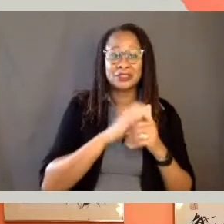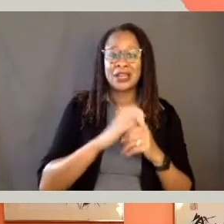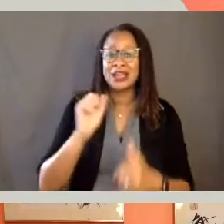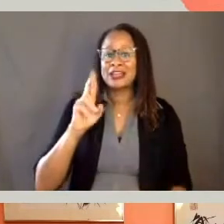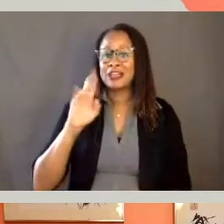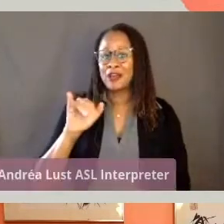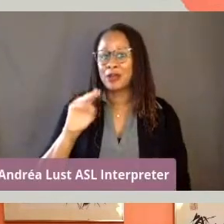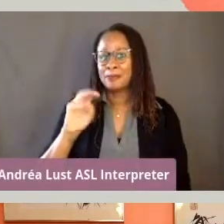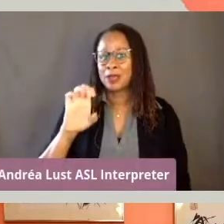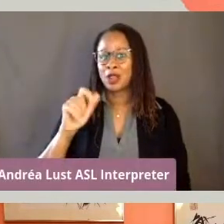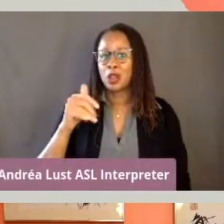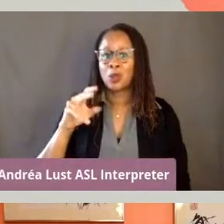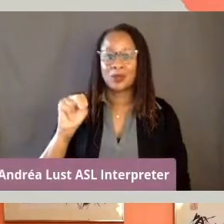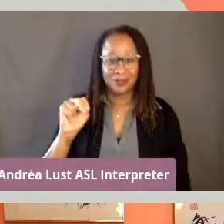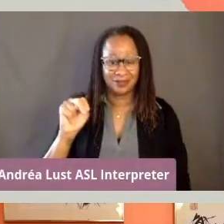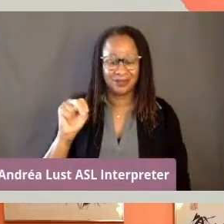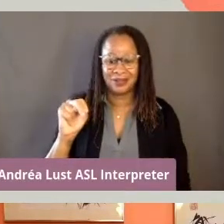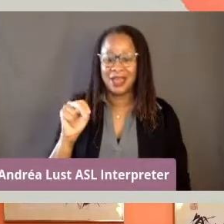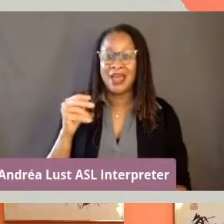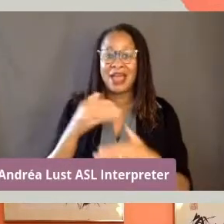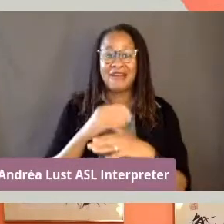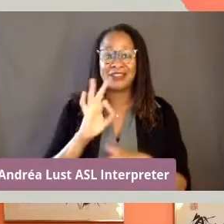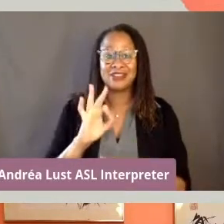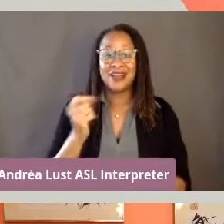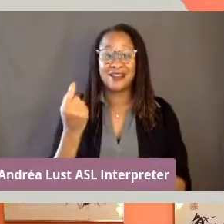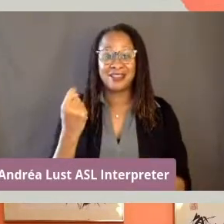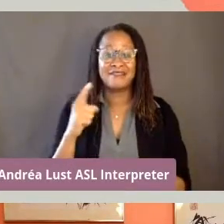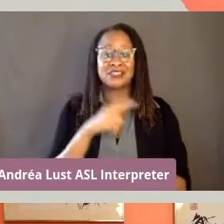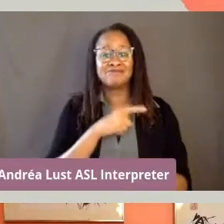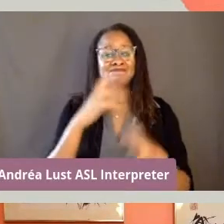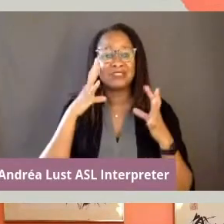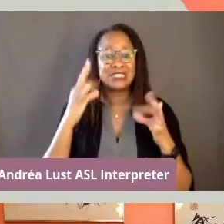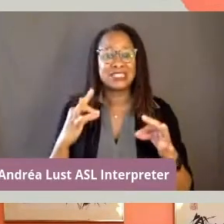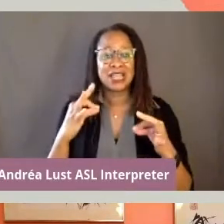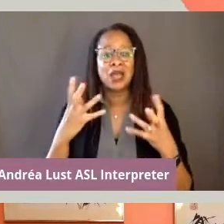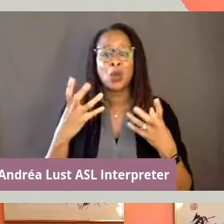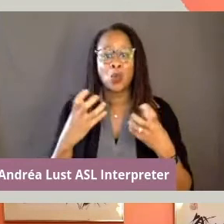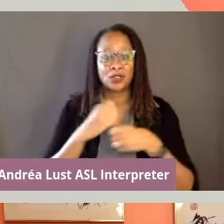she after 911 decided that he wanted to make a film on